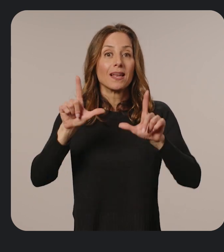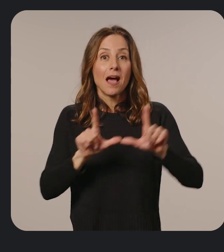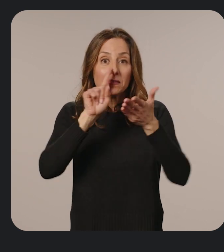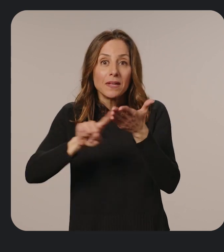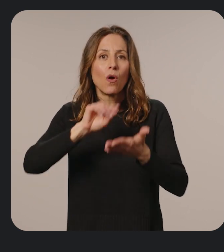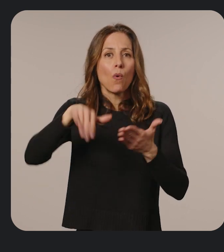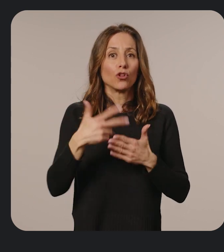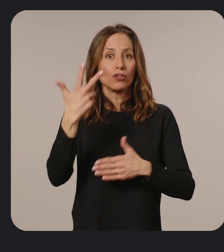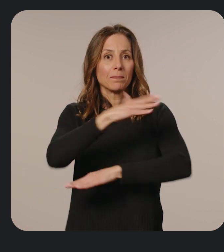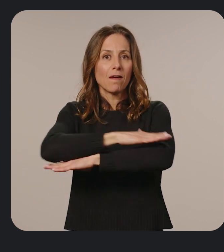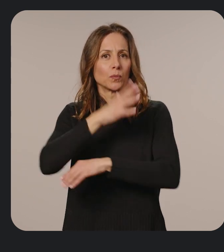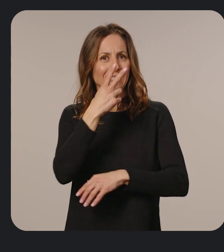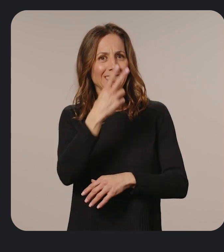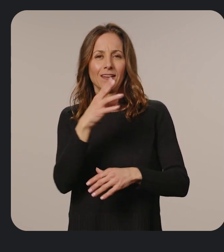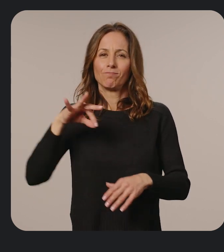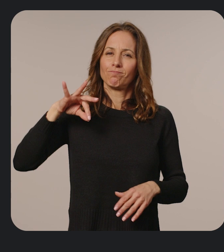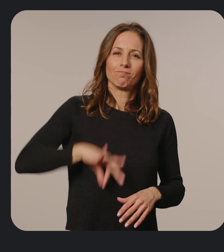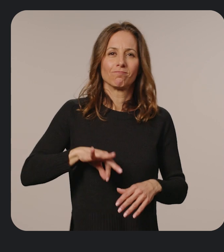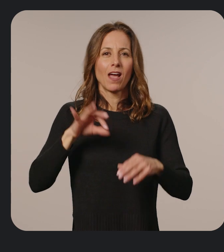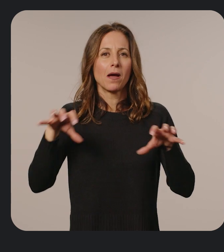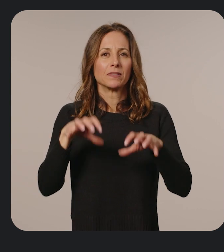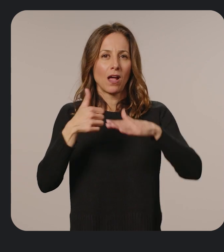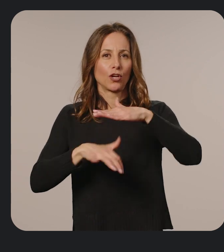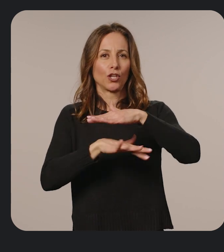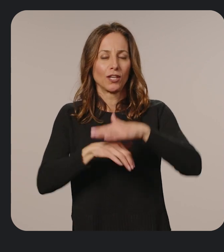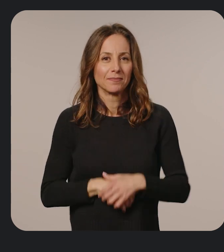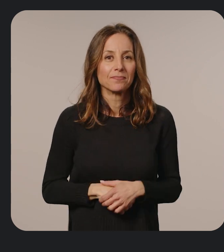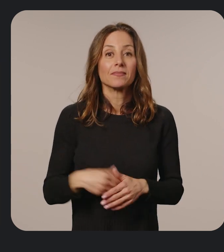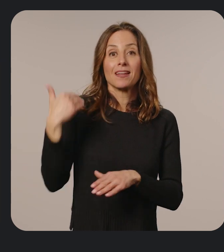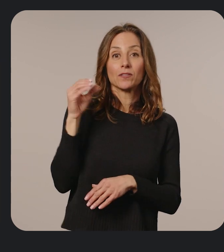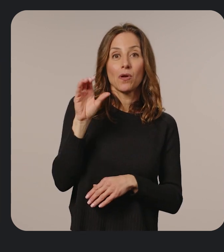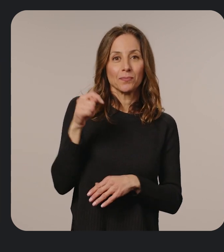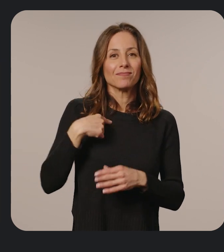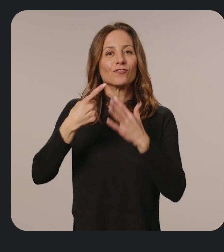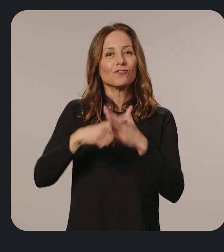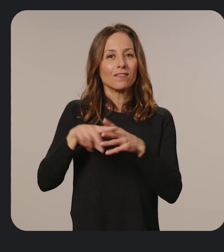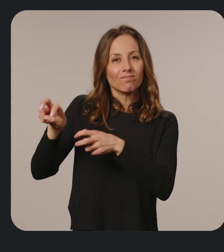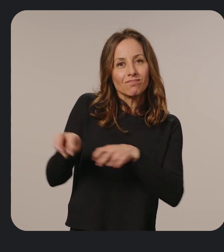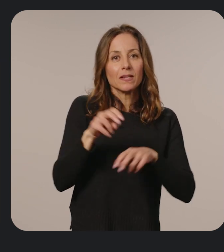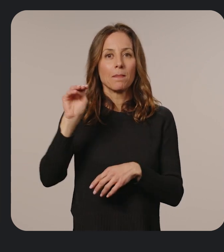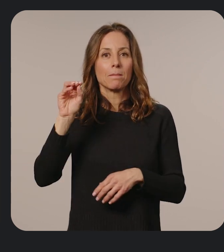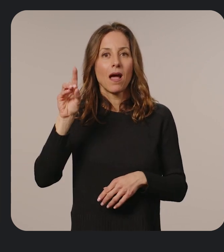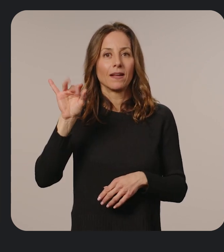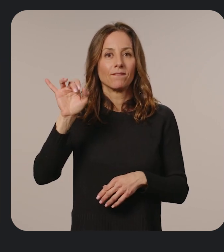and all three platforms will see the benefits of performance optimizations under the hood Last October, we started migrating modifiers